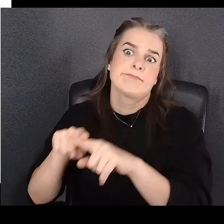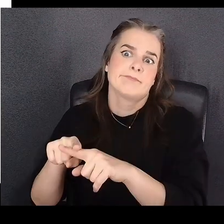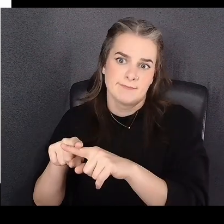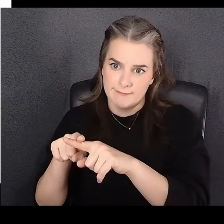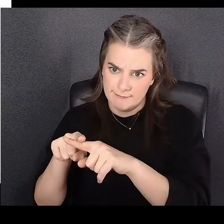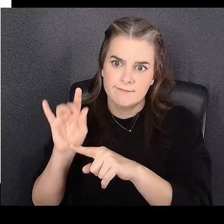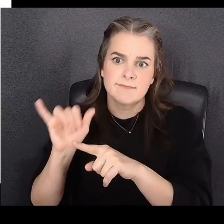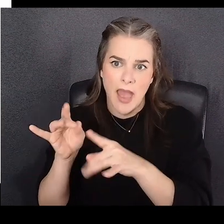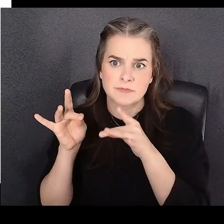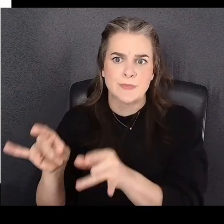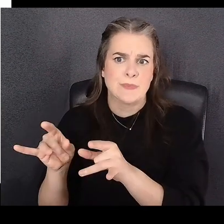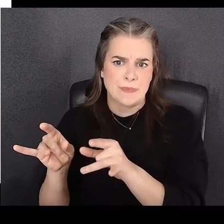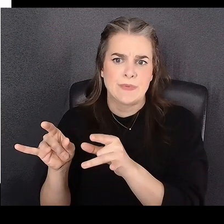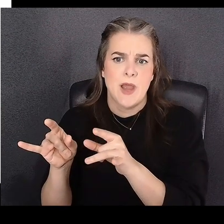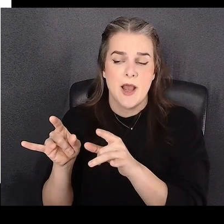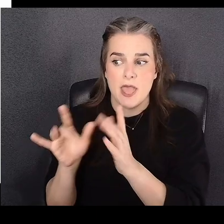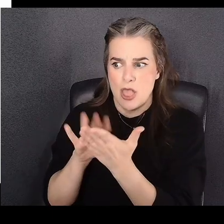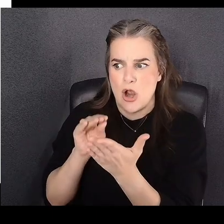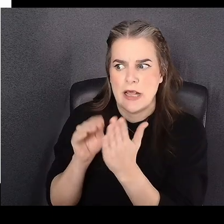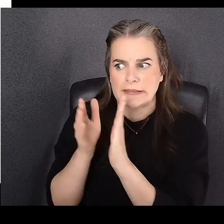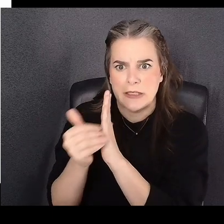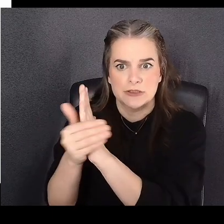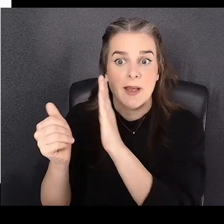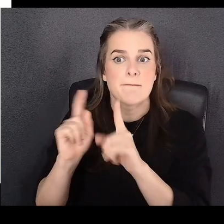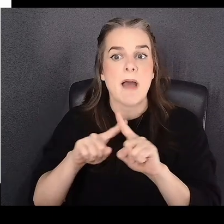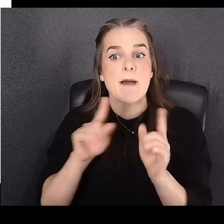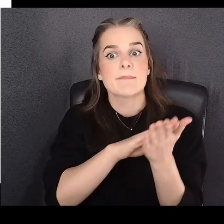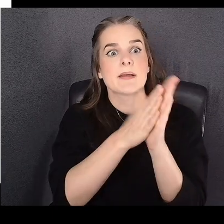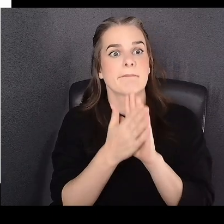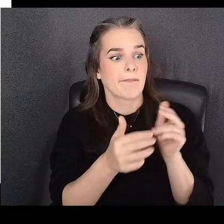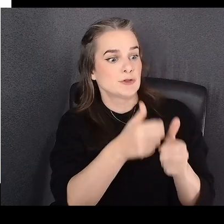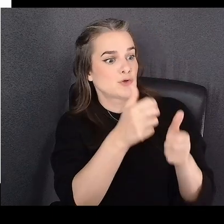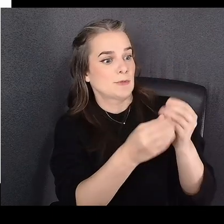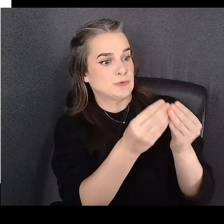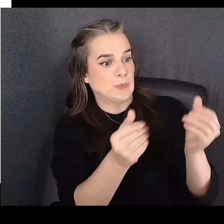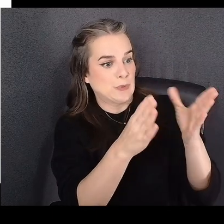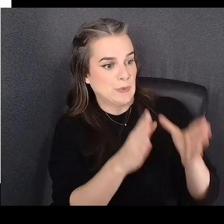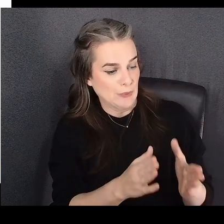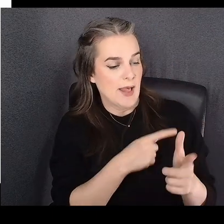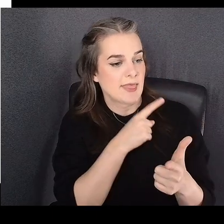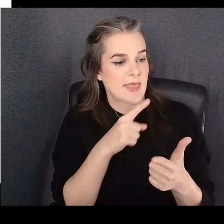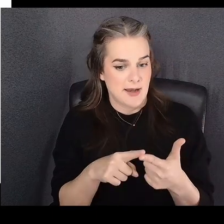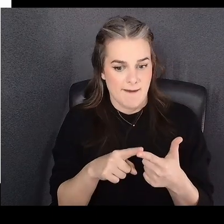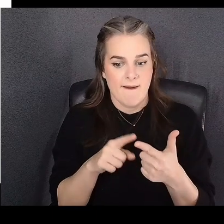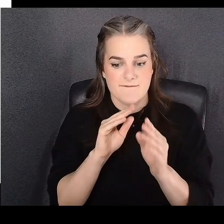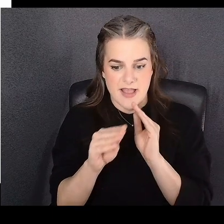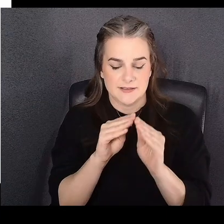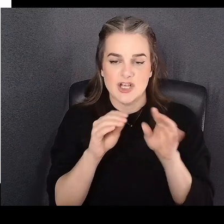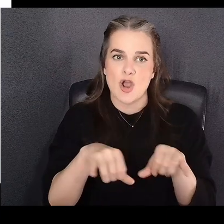And then, like we said, troubleshooting, learning to identify and fix those common issues-- at least the basic troubleshooting.